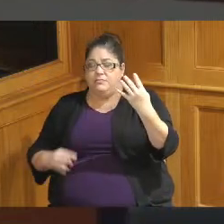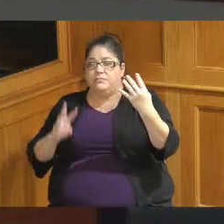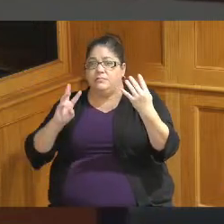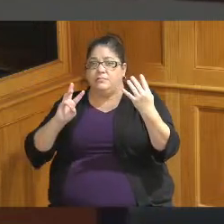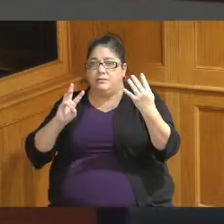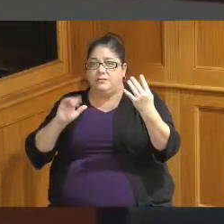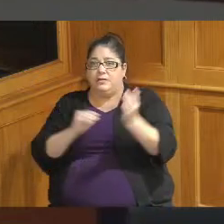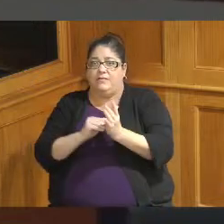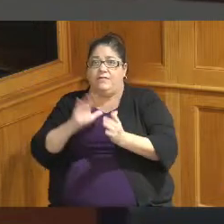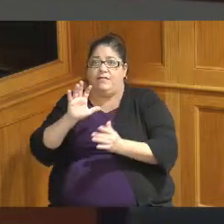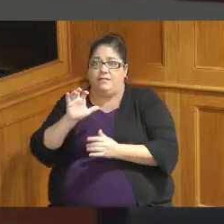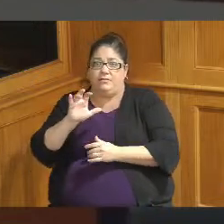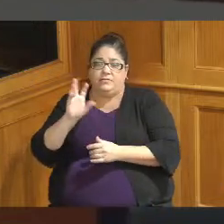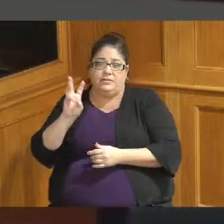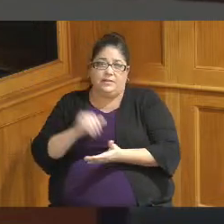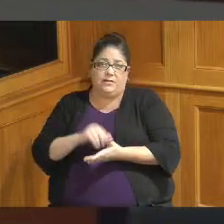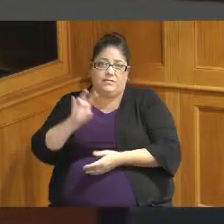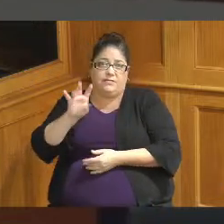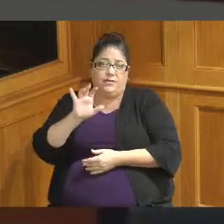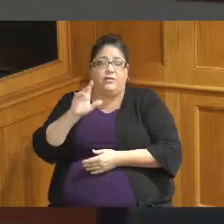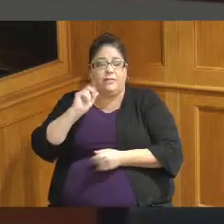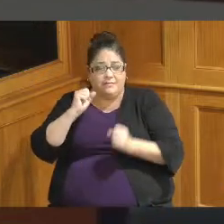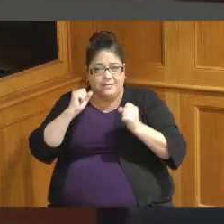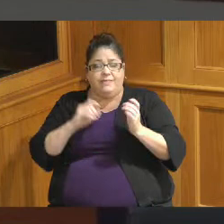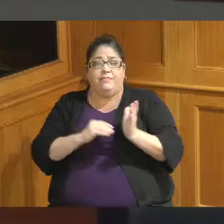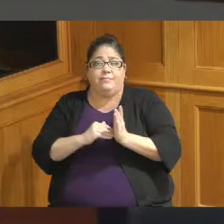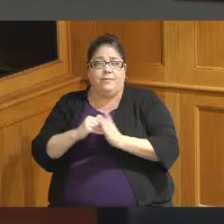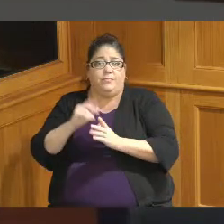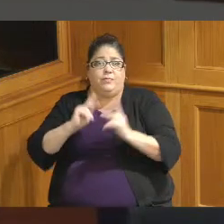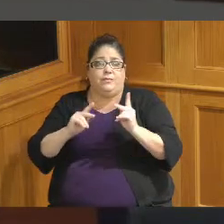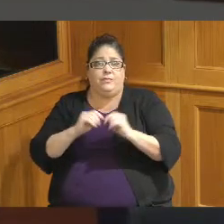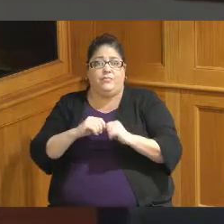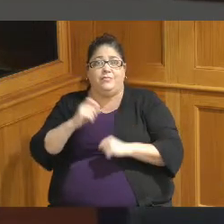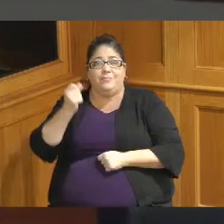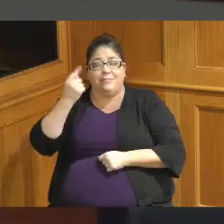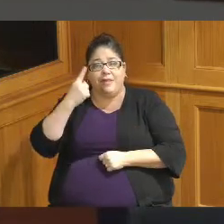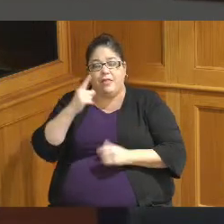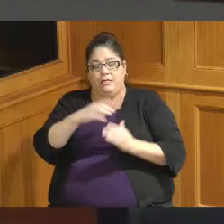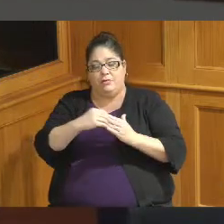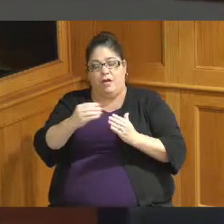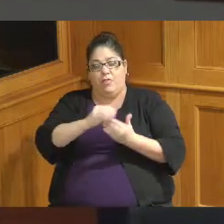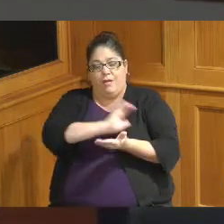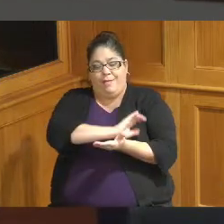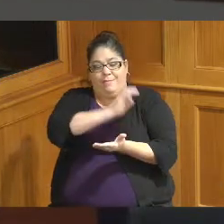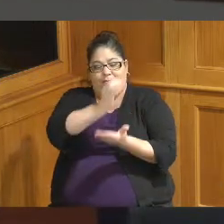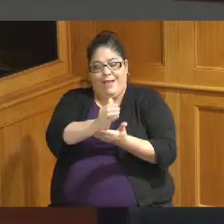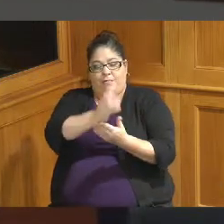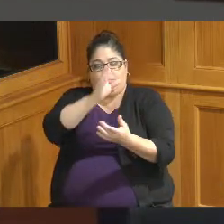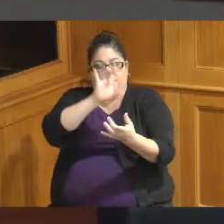there's thousands of people in the queue there is a dollar amount associated with those people in